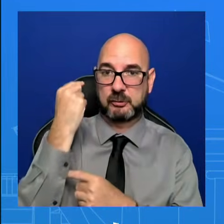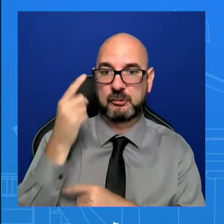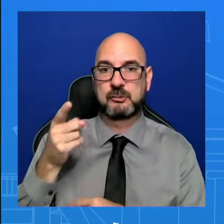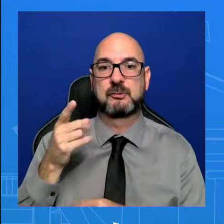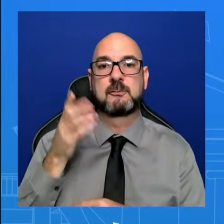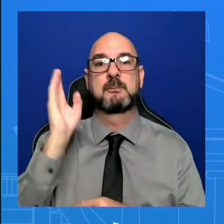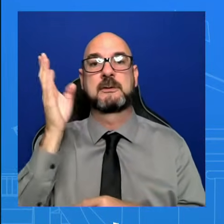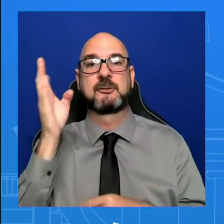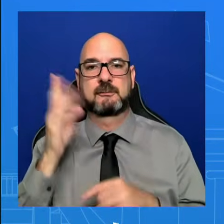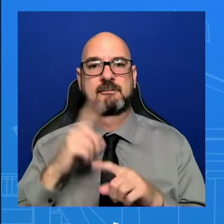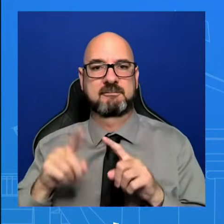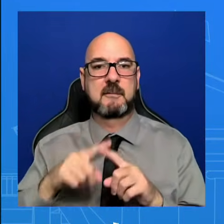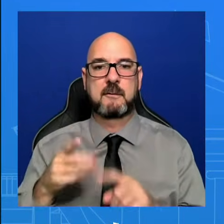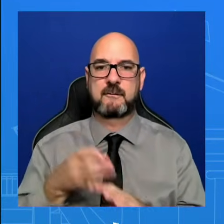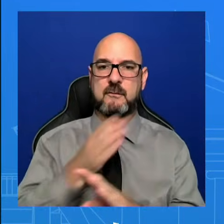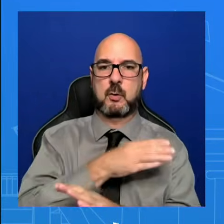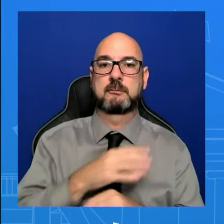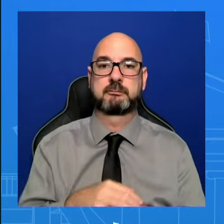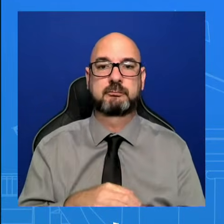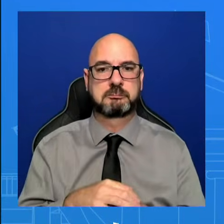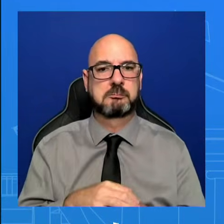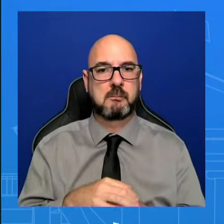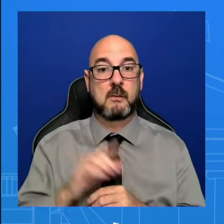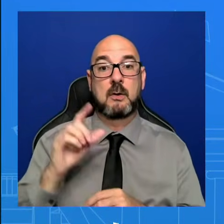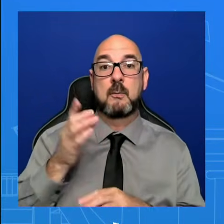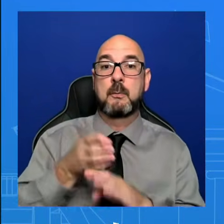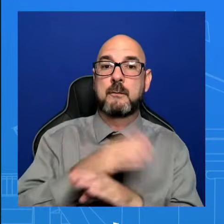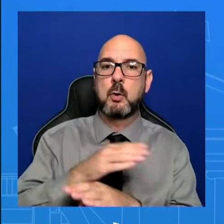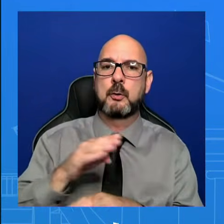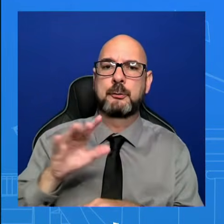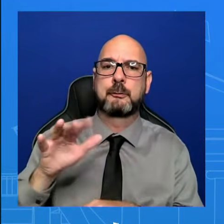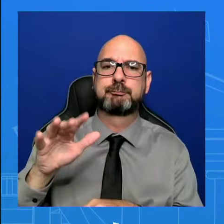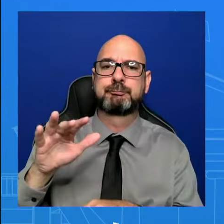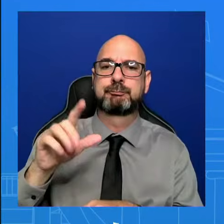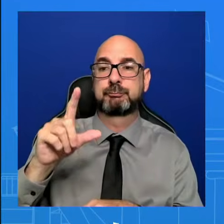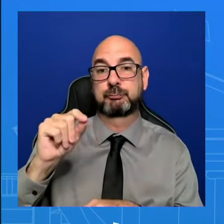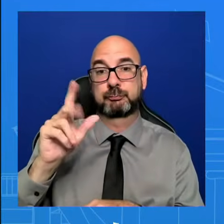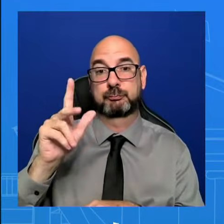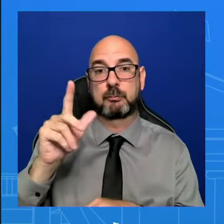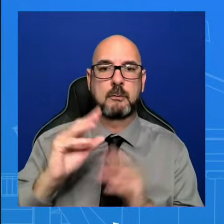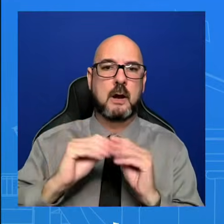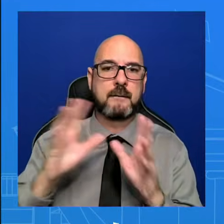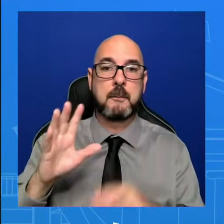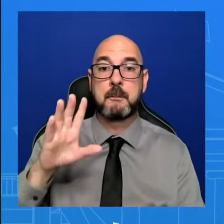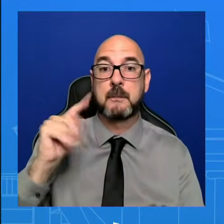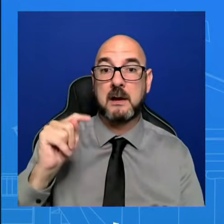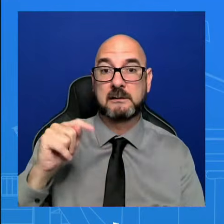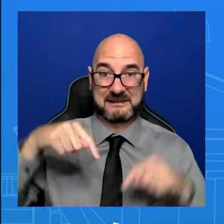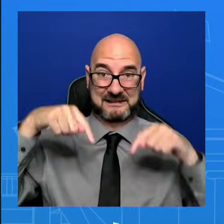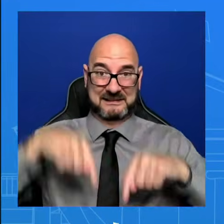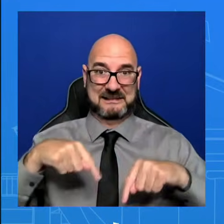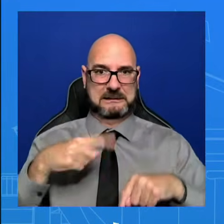before 2023, obviously. And so, this is something that he looks forward to doing. I can't speak to the mood.